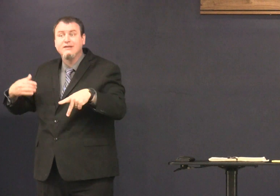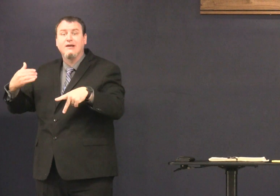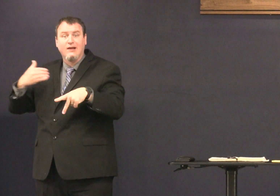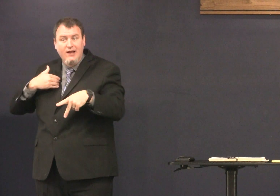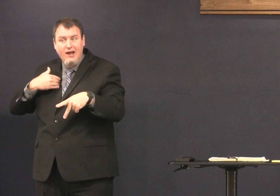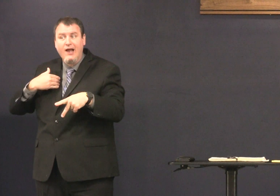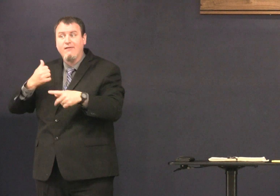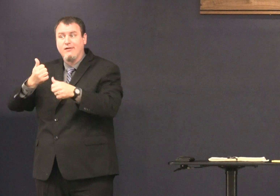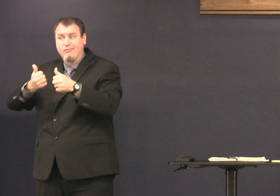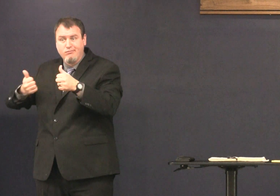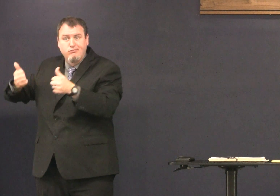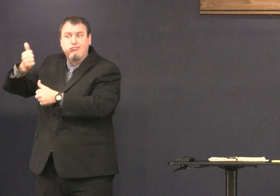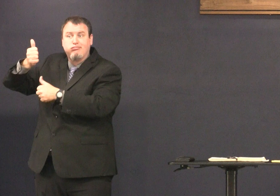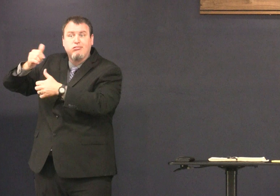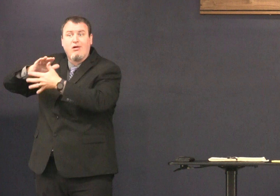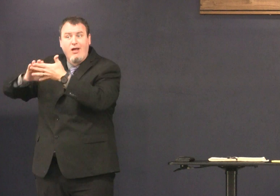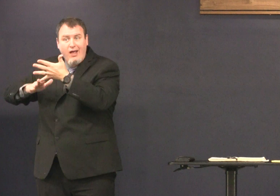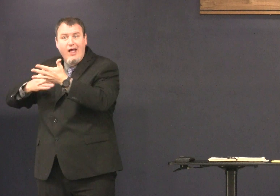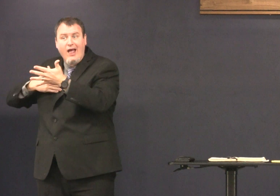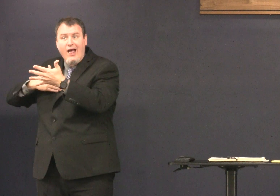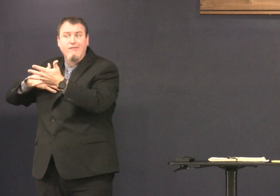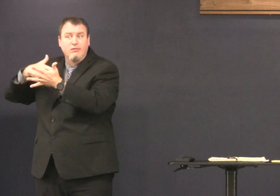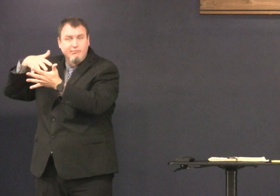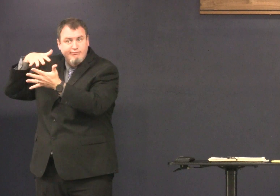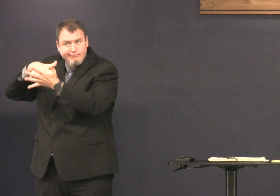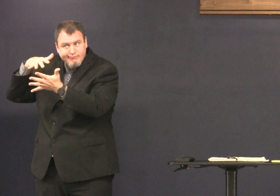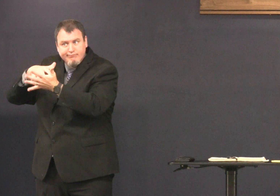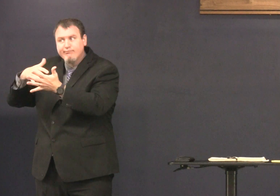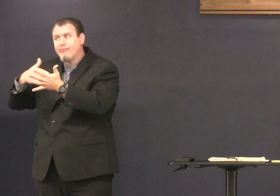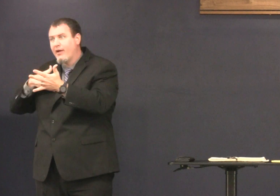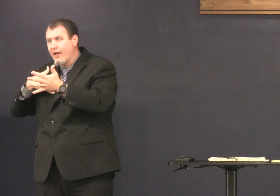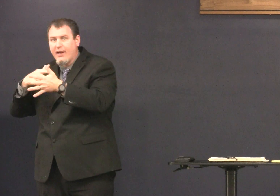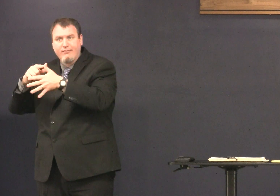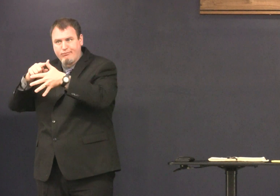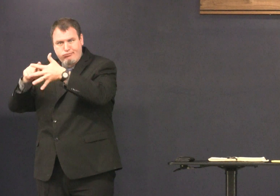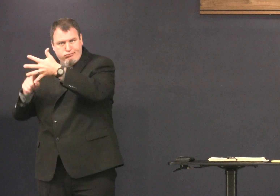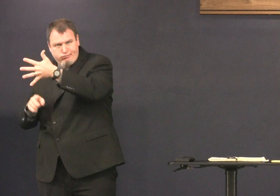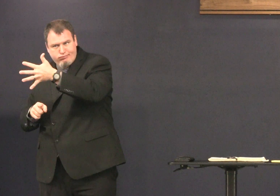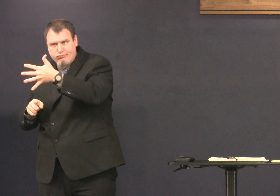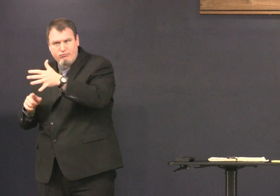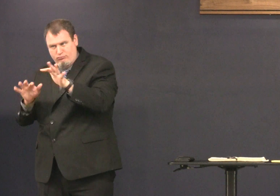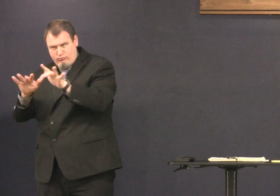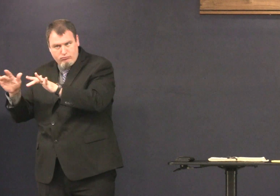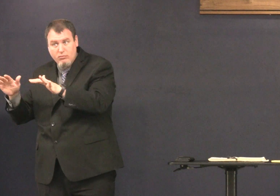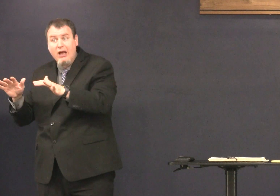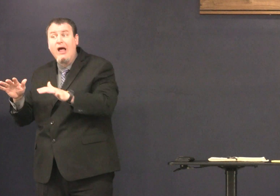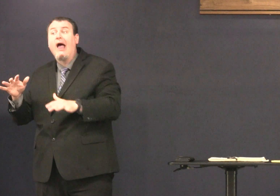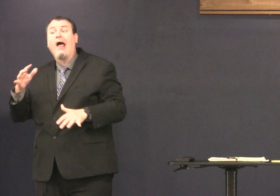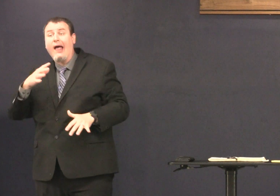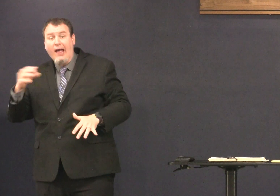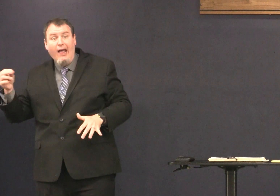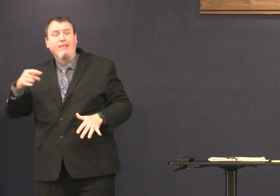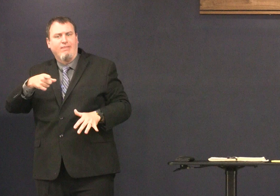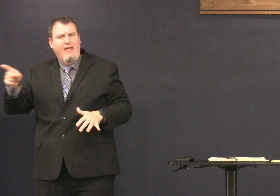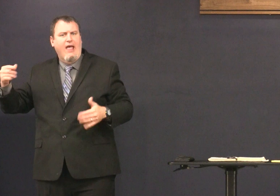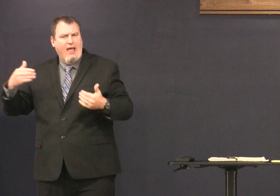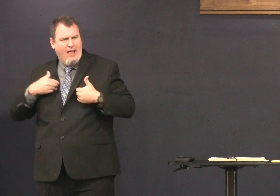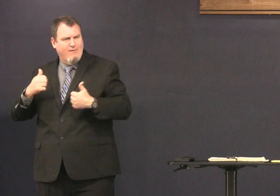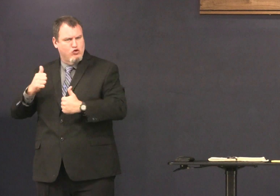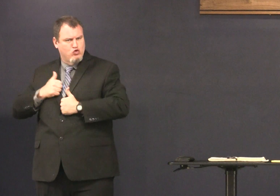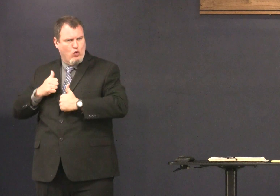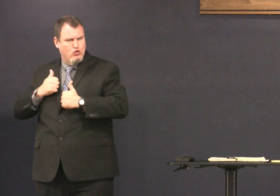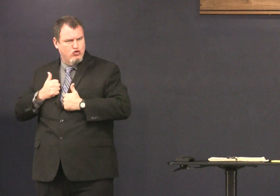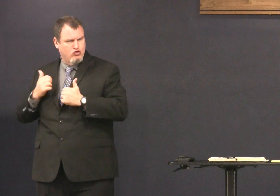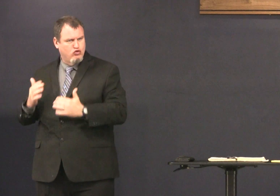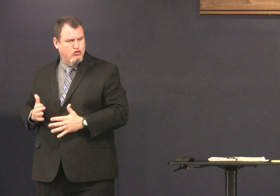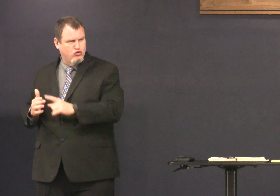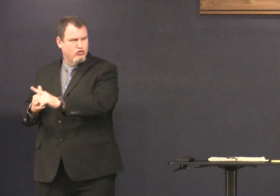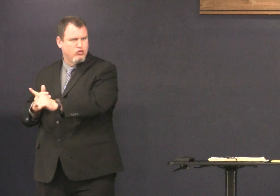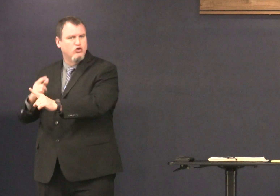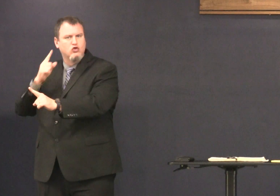and they had the priests and they had the chief priests and all those uh that studied and they